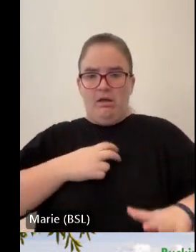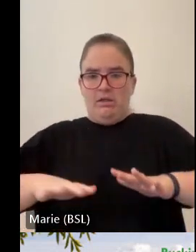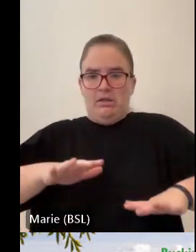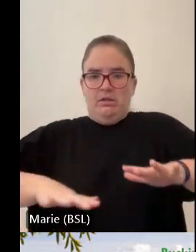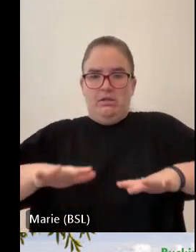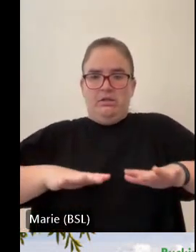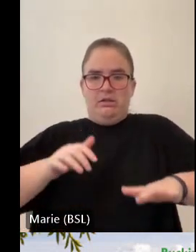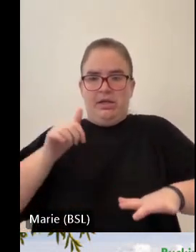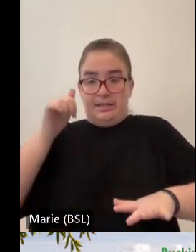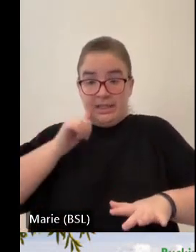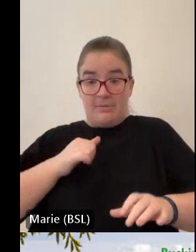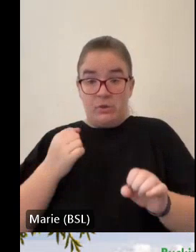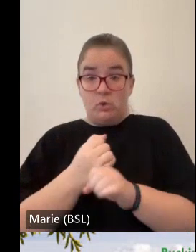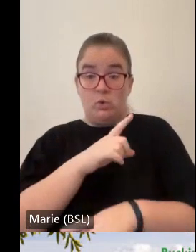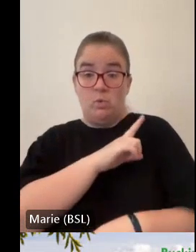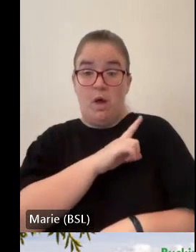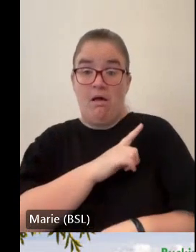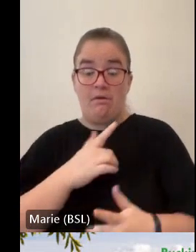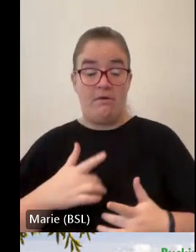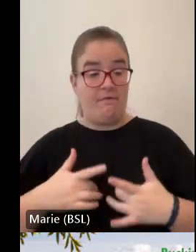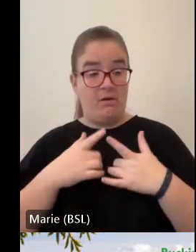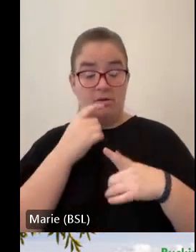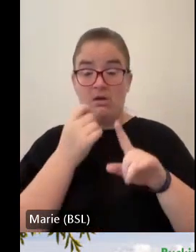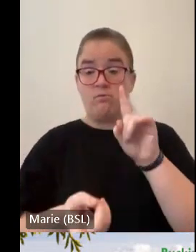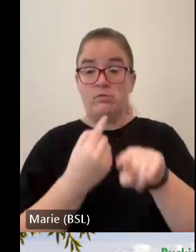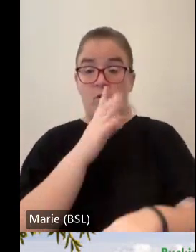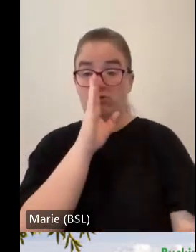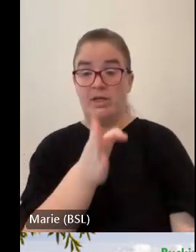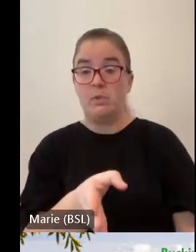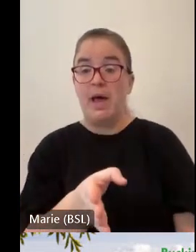scammers do it to make us respond immediately so that we